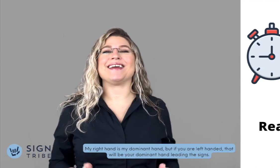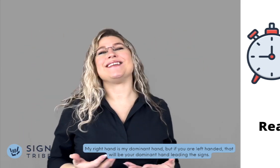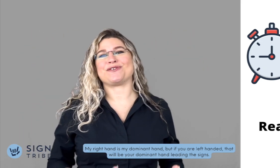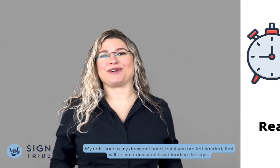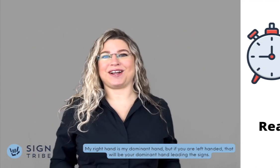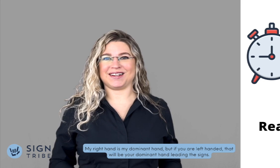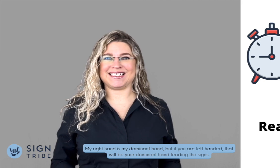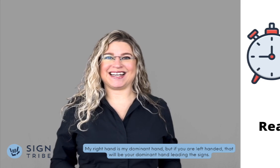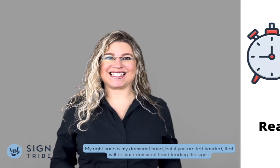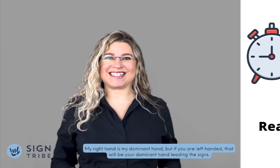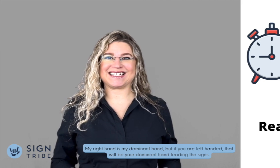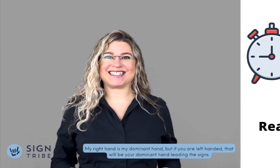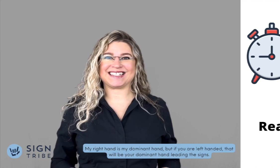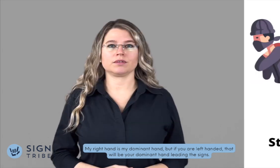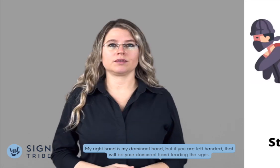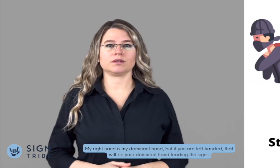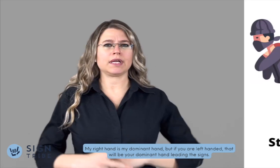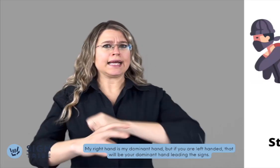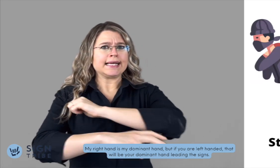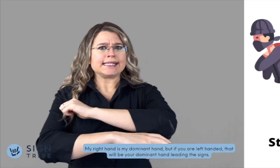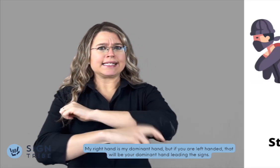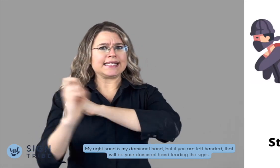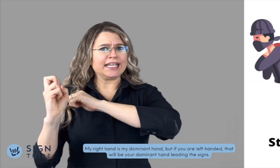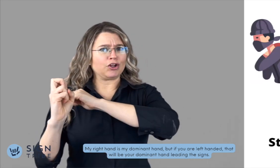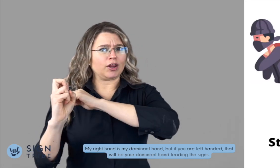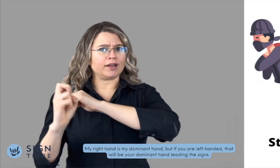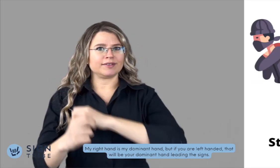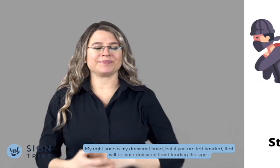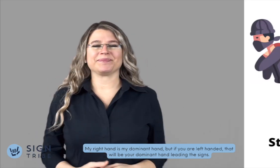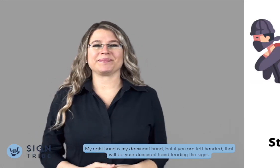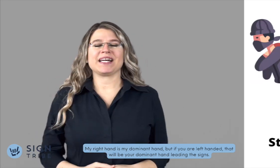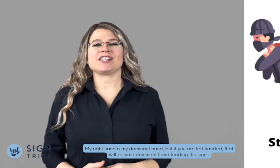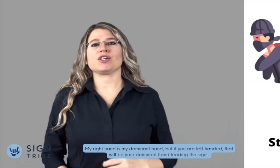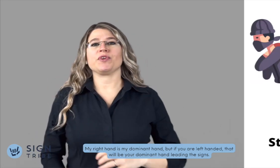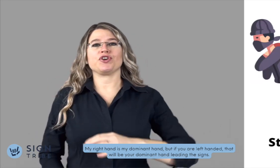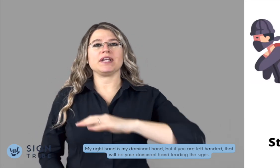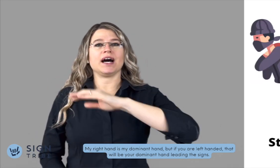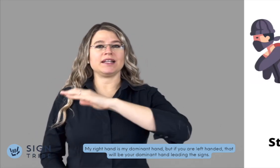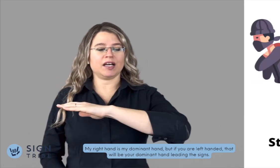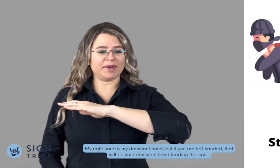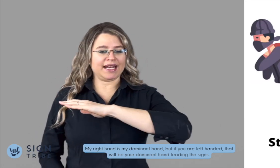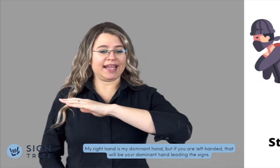in different contexts. Steel. So with your non-dominant hand,